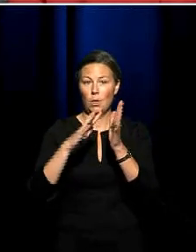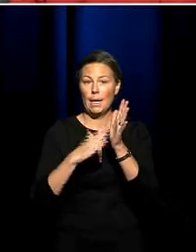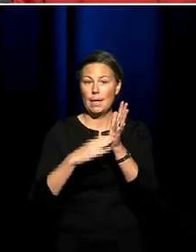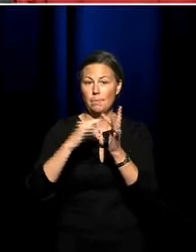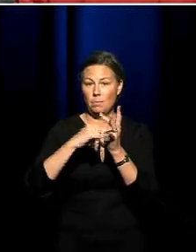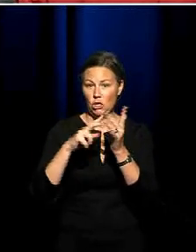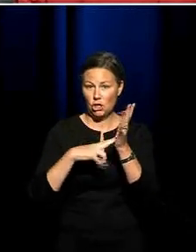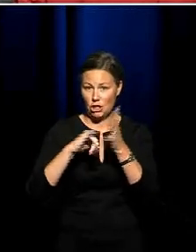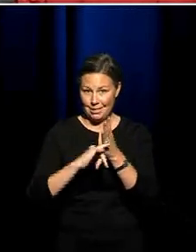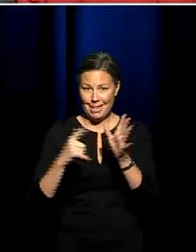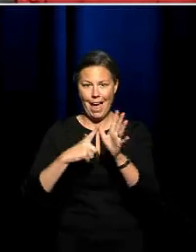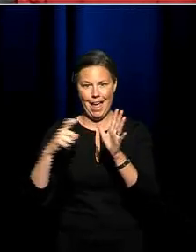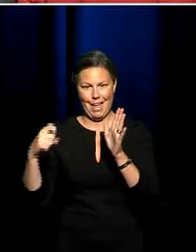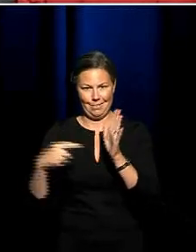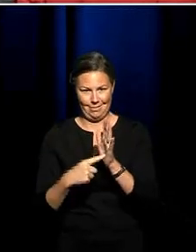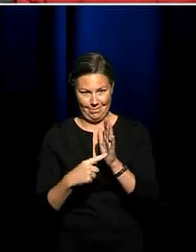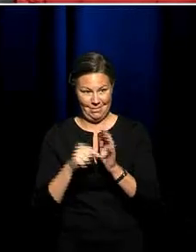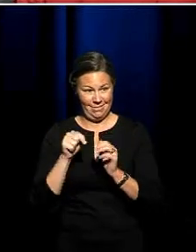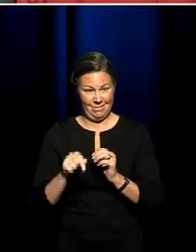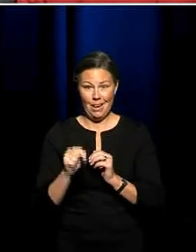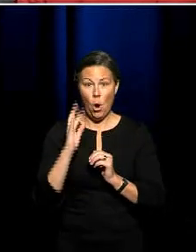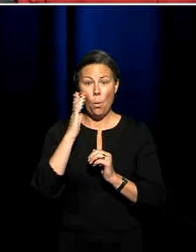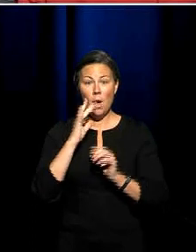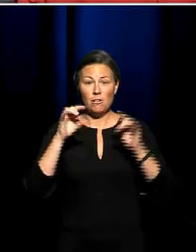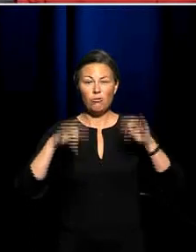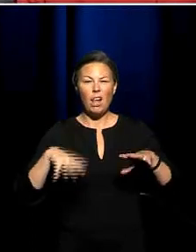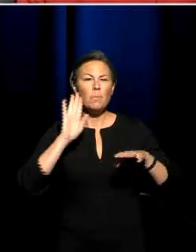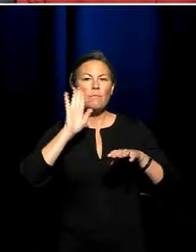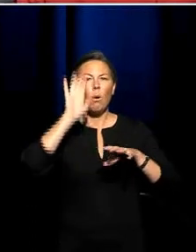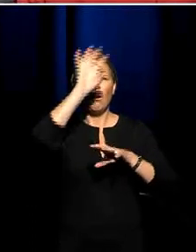by the Commonwealth Parliament after federation, the founding of the